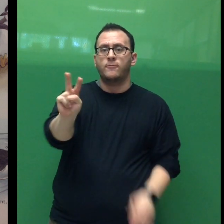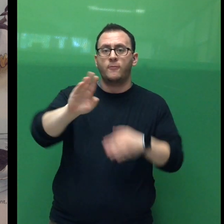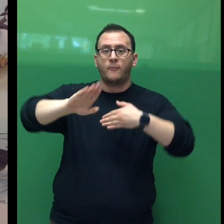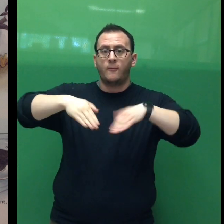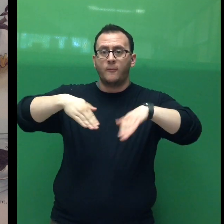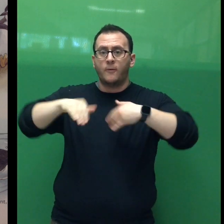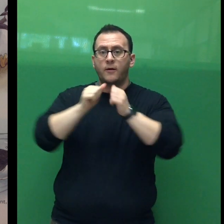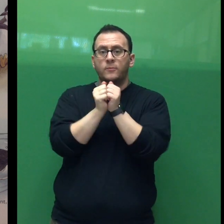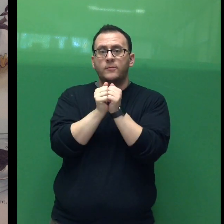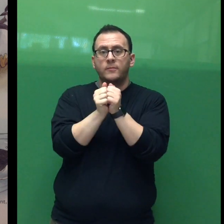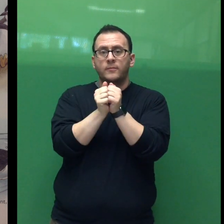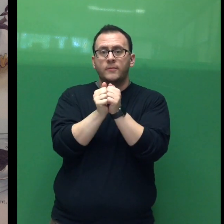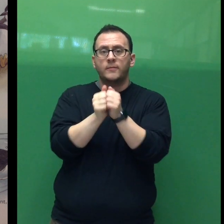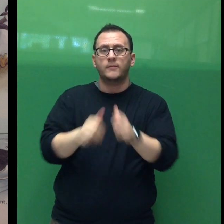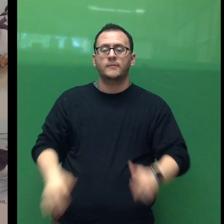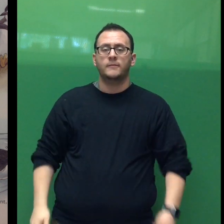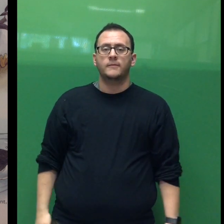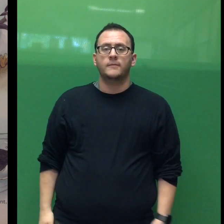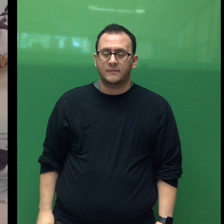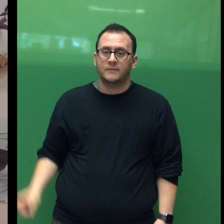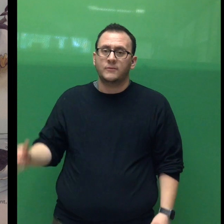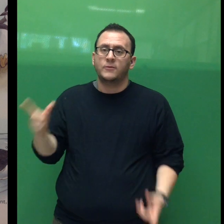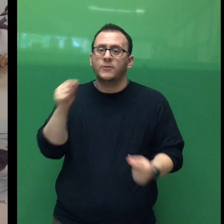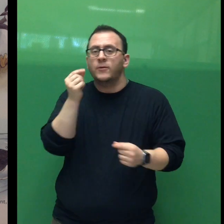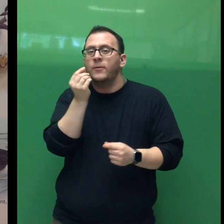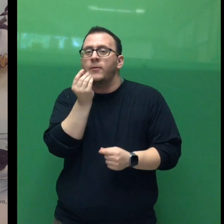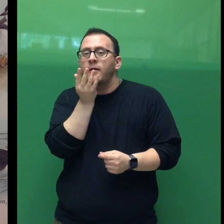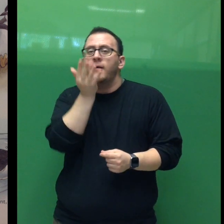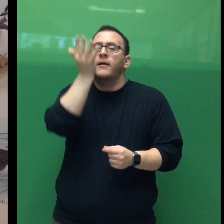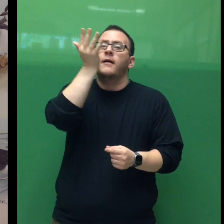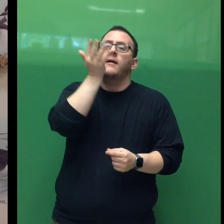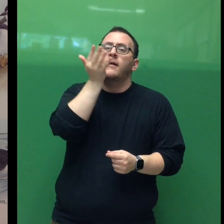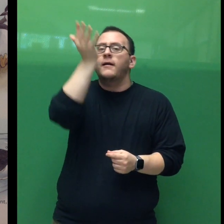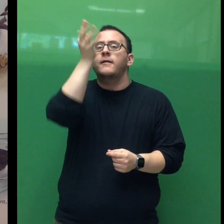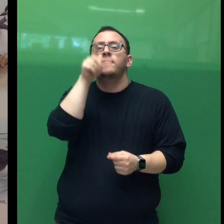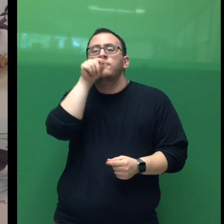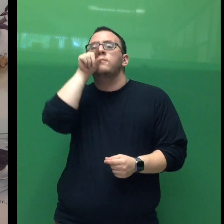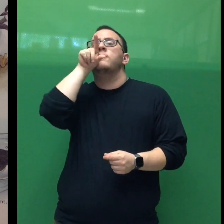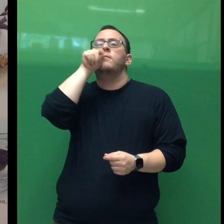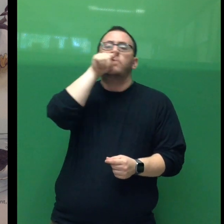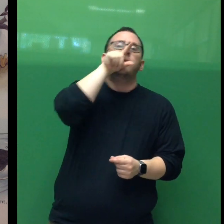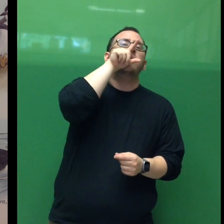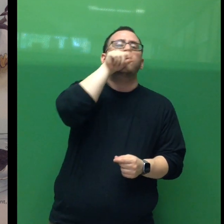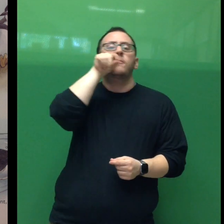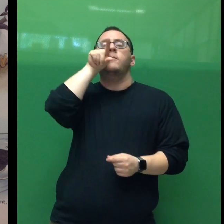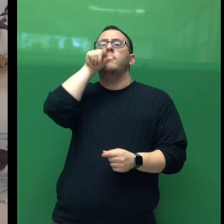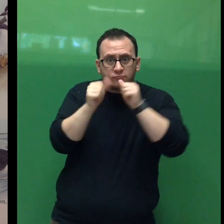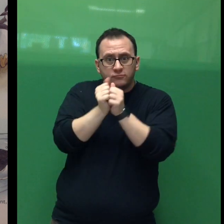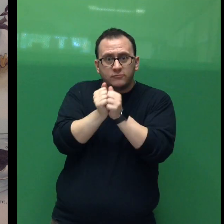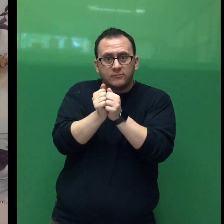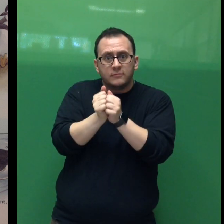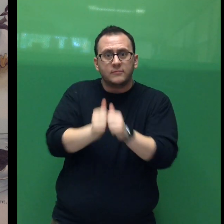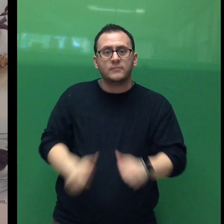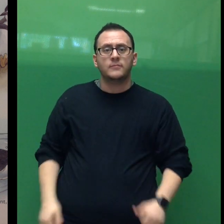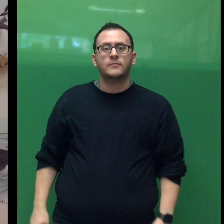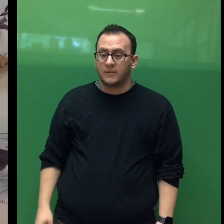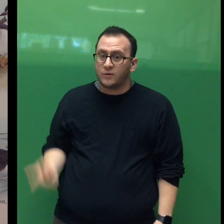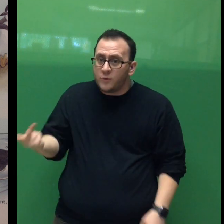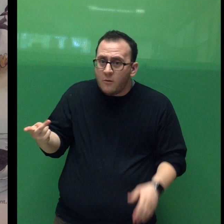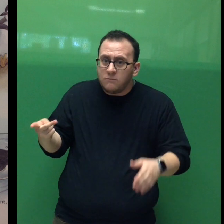They bowed to each other, and walked together, they sang to each other, and swam together.